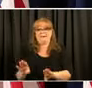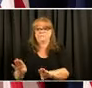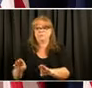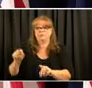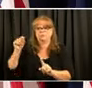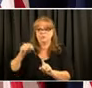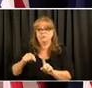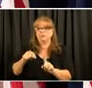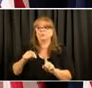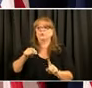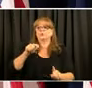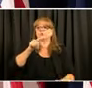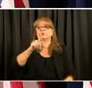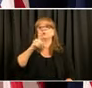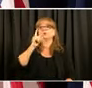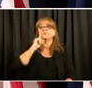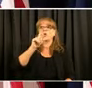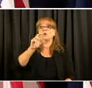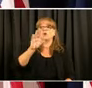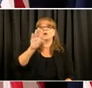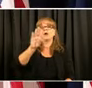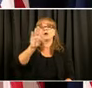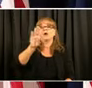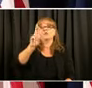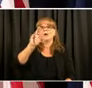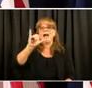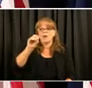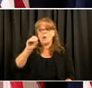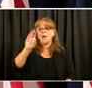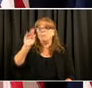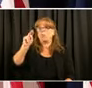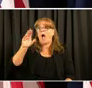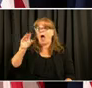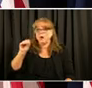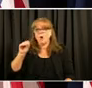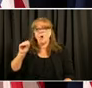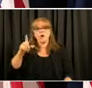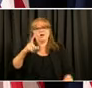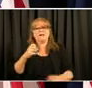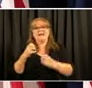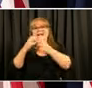blanco county so we want to empower them to be able to do what they need to to grow their economy